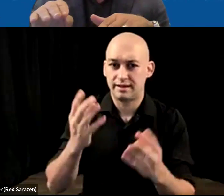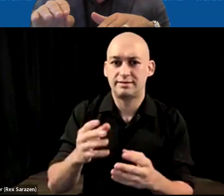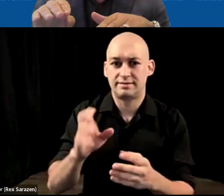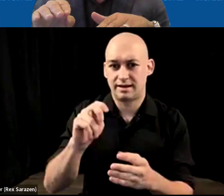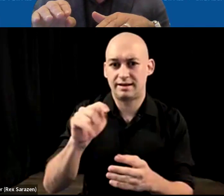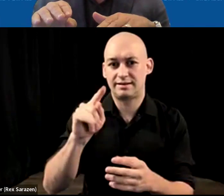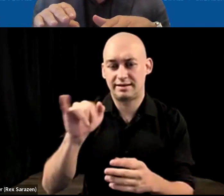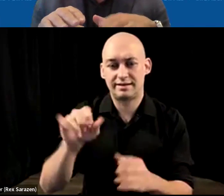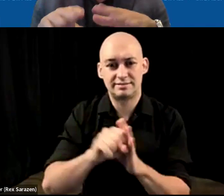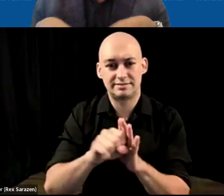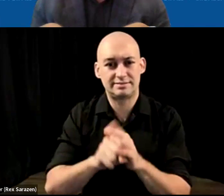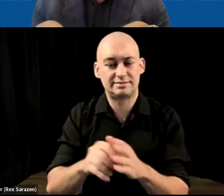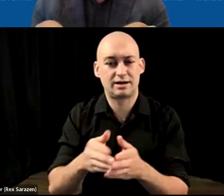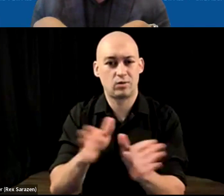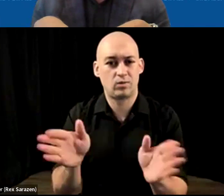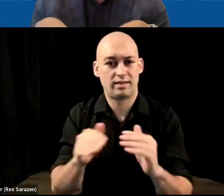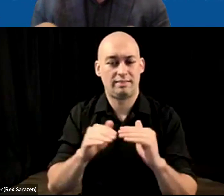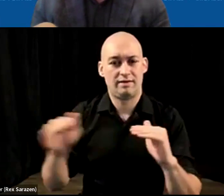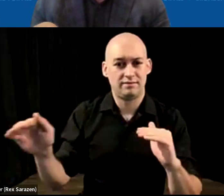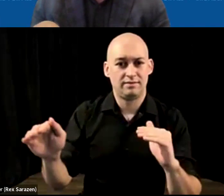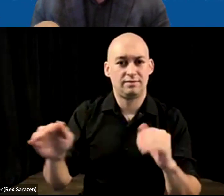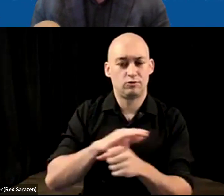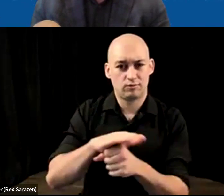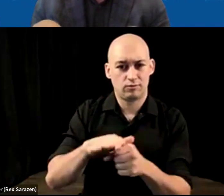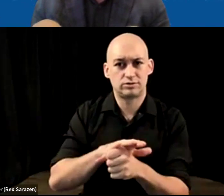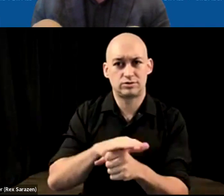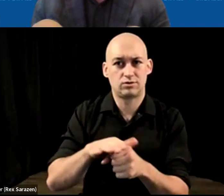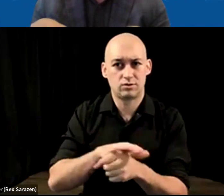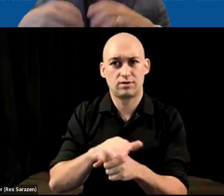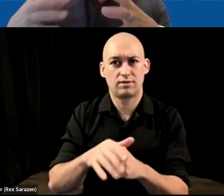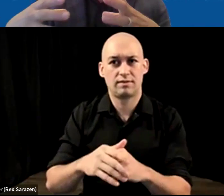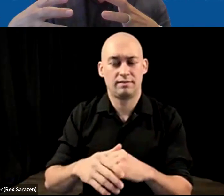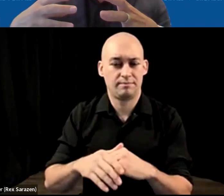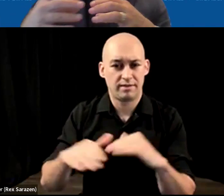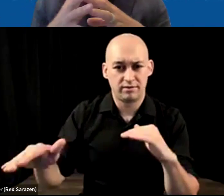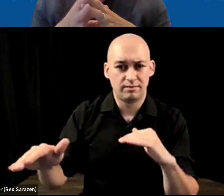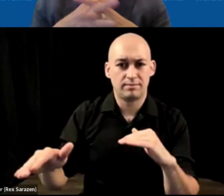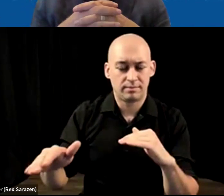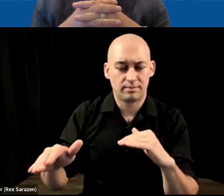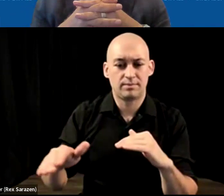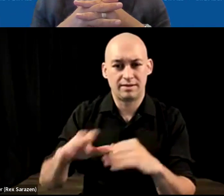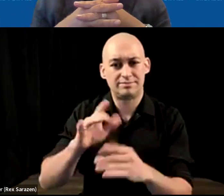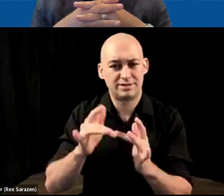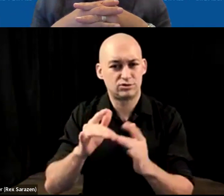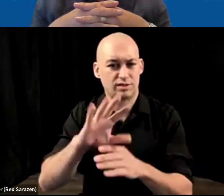wide level and at the regional and local level that are working on digital inclusion efforts.